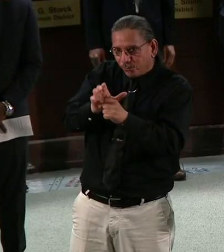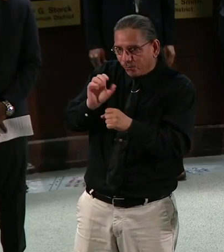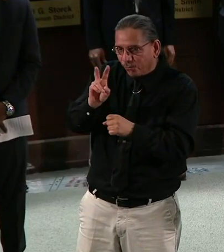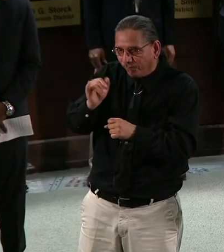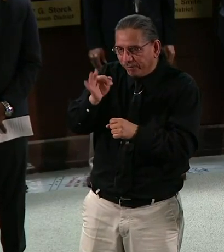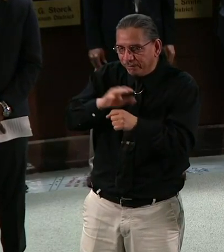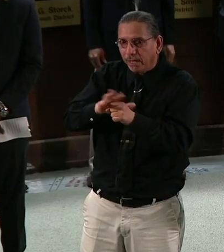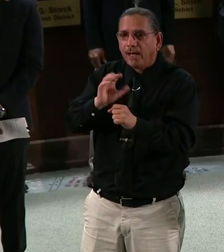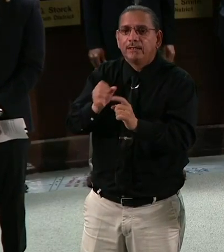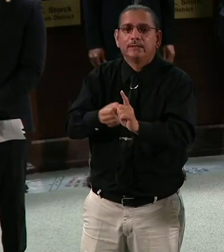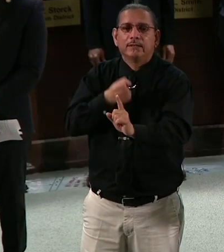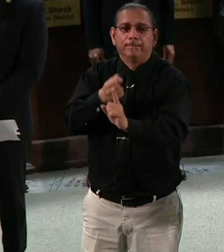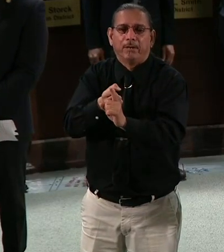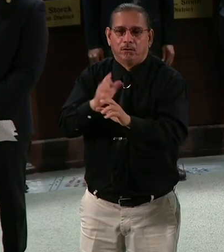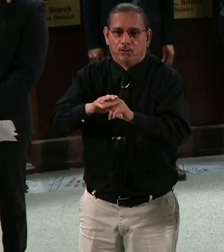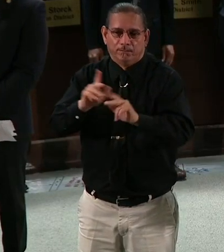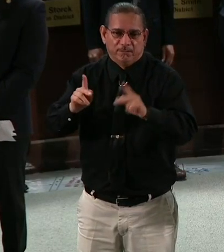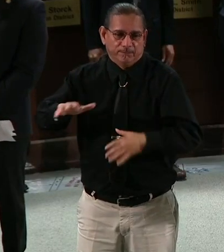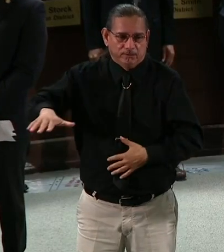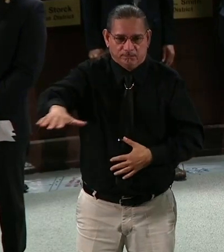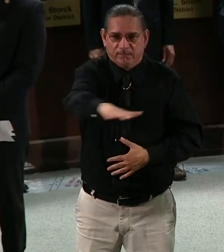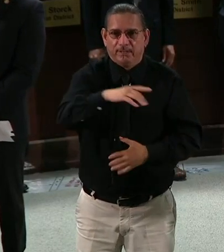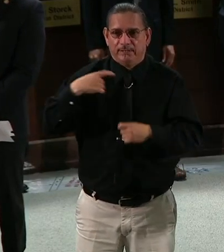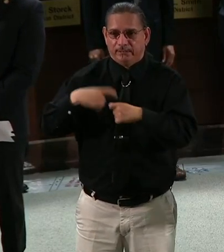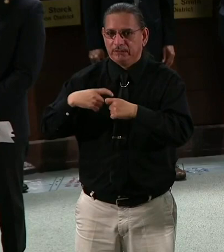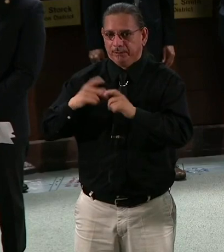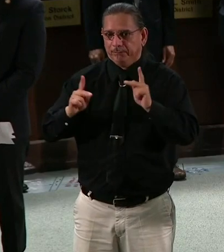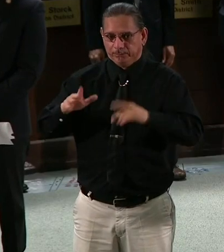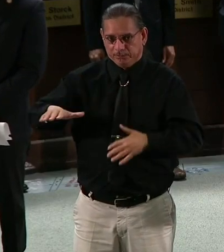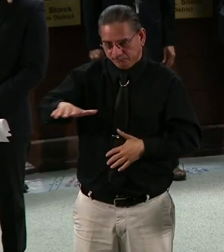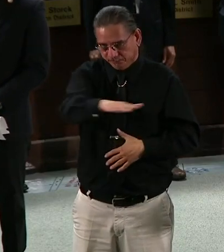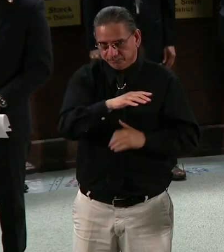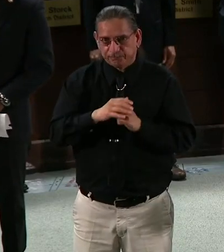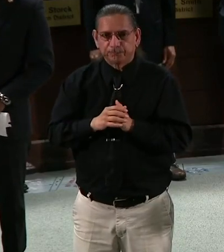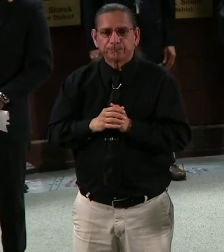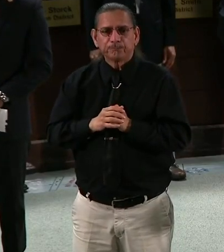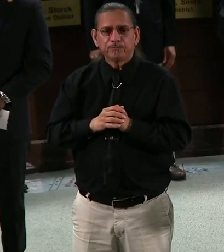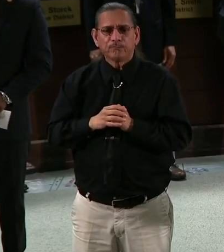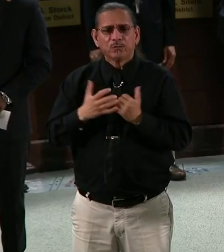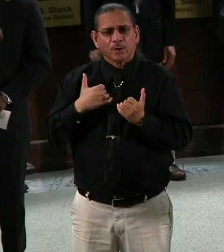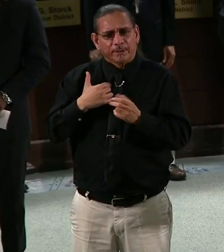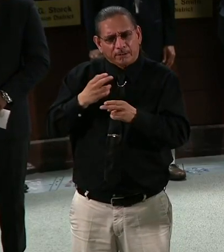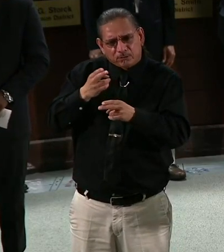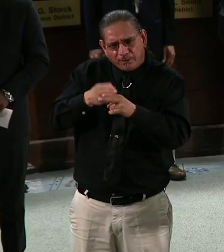AS. HERE IN NORTHERN AND HE'S GONNA ABOUT THE THIS VIRUS AND